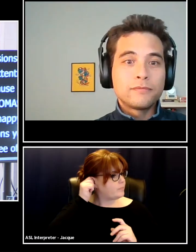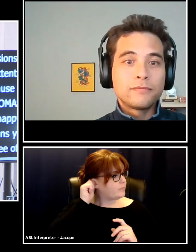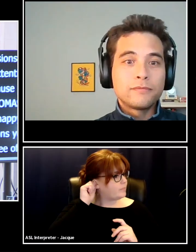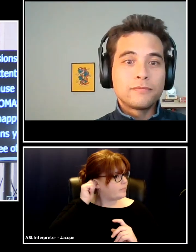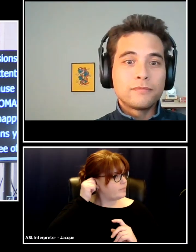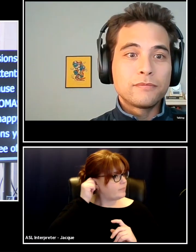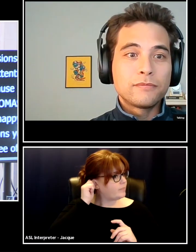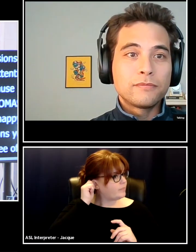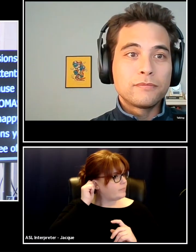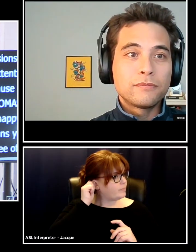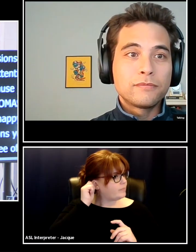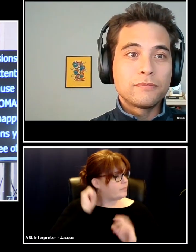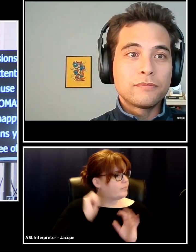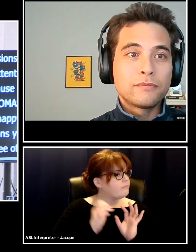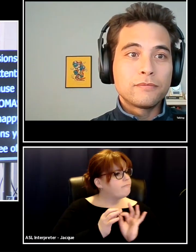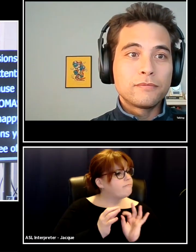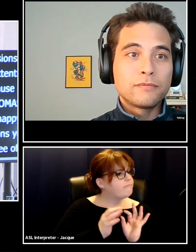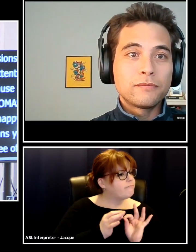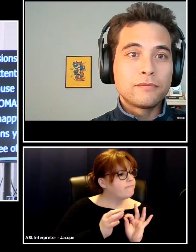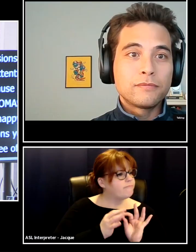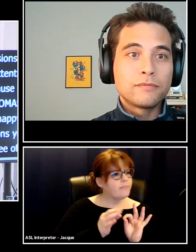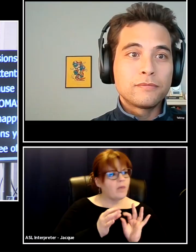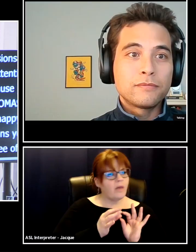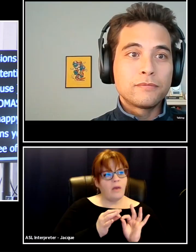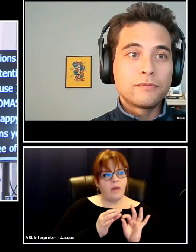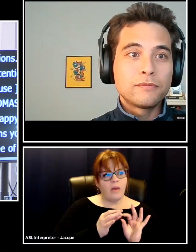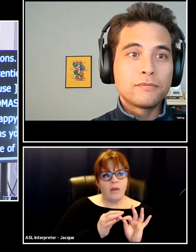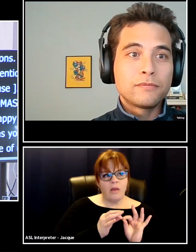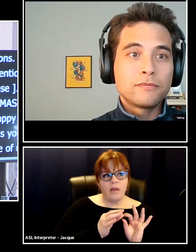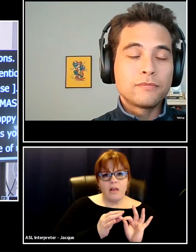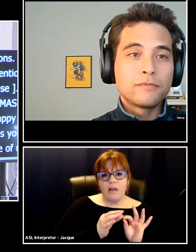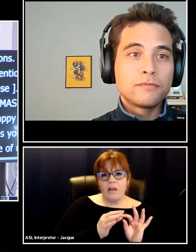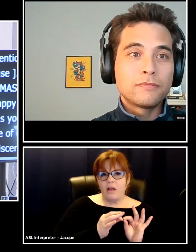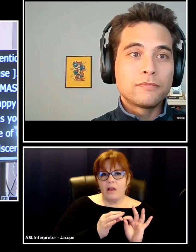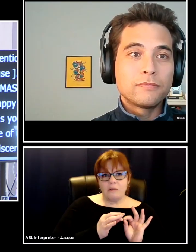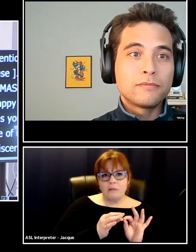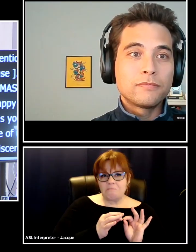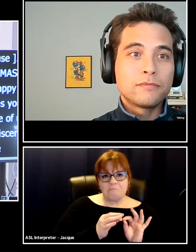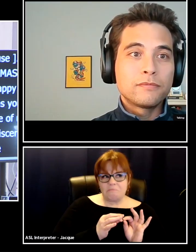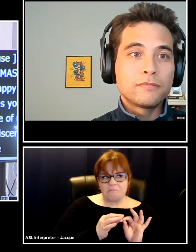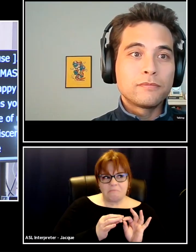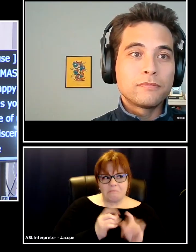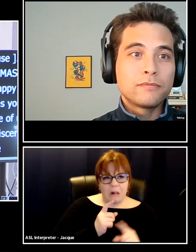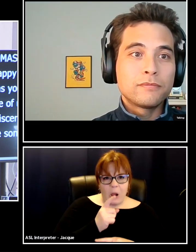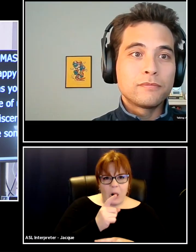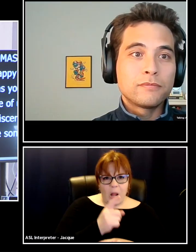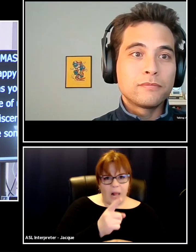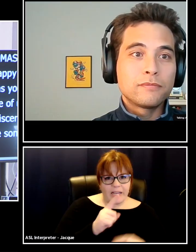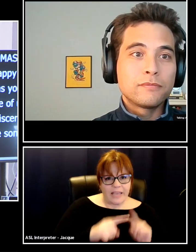Is these reports available somewhere? We can go look at them right now. Sorry, could you clarify